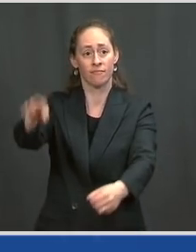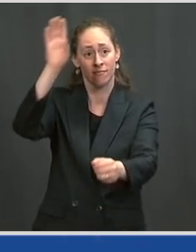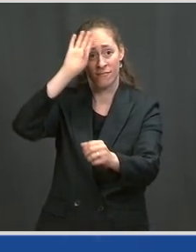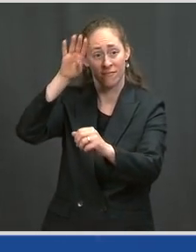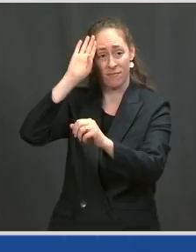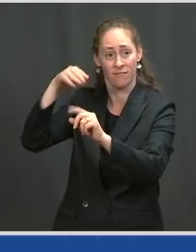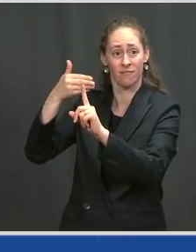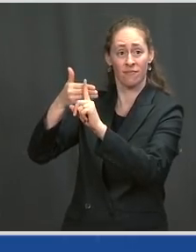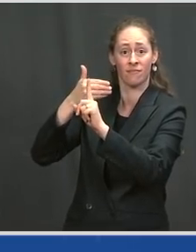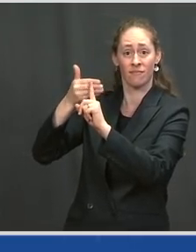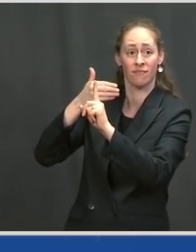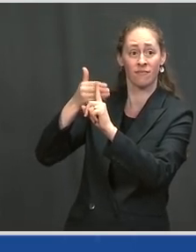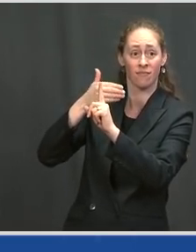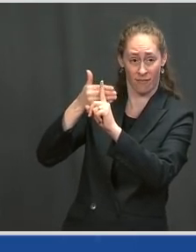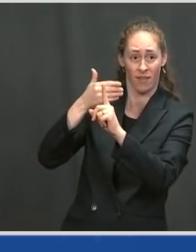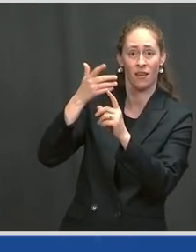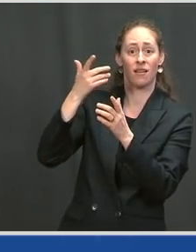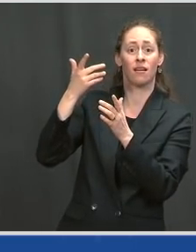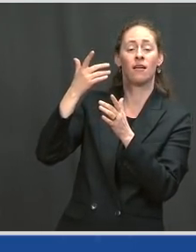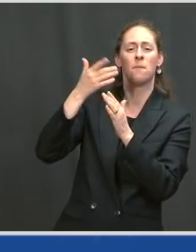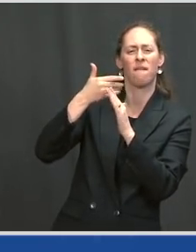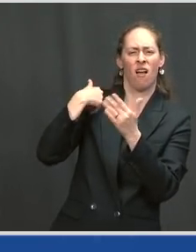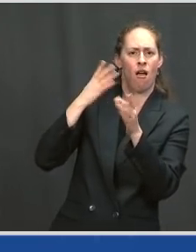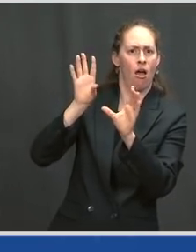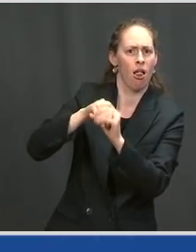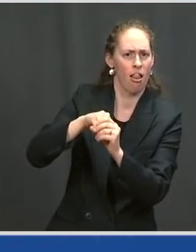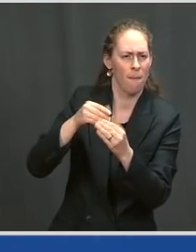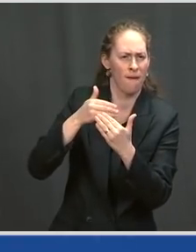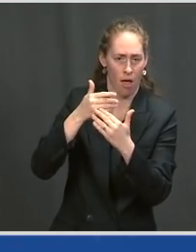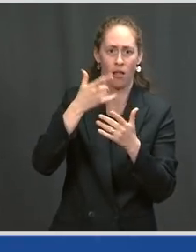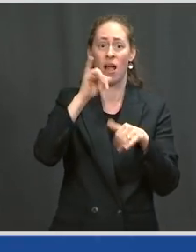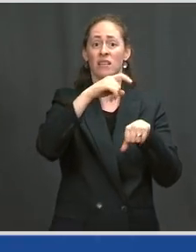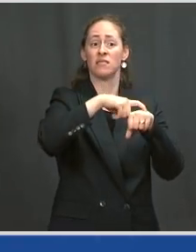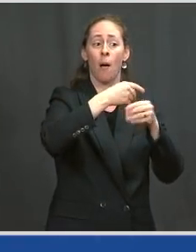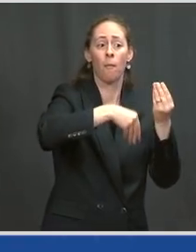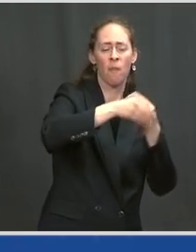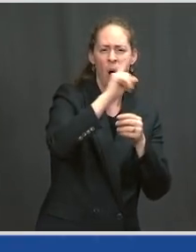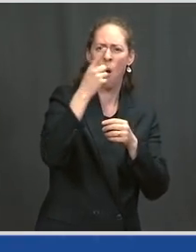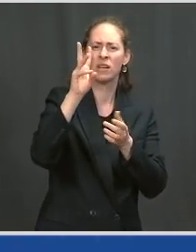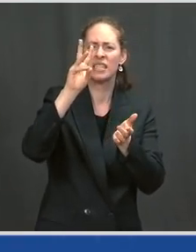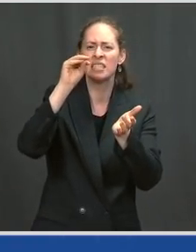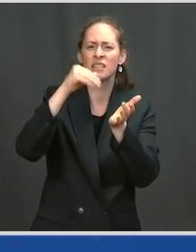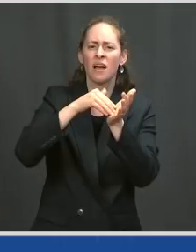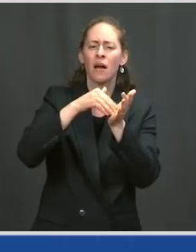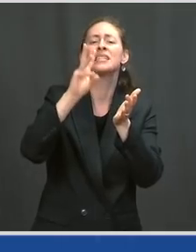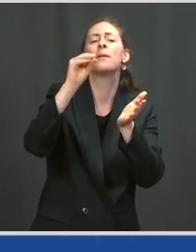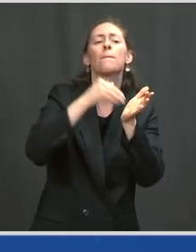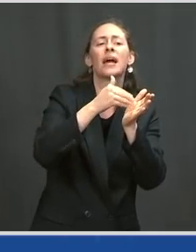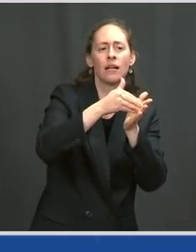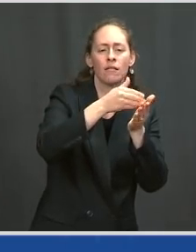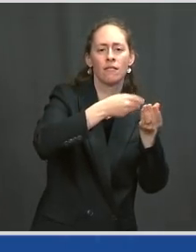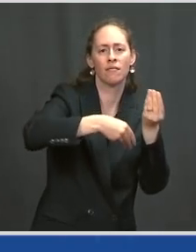we've been creating 500- -- on average, 500,000 jobs per month. In the first quarter,